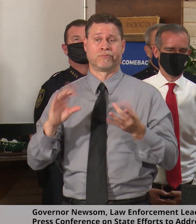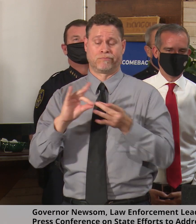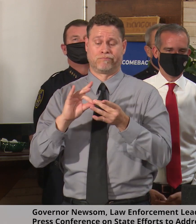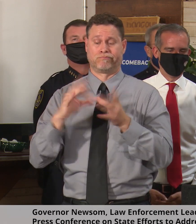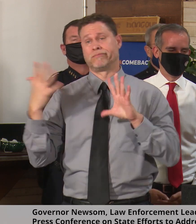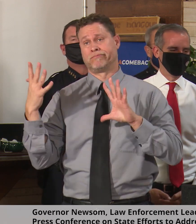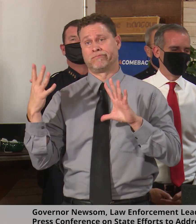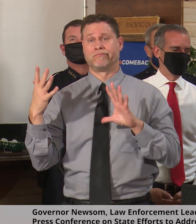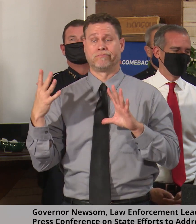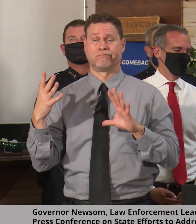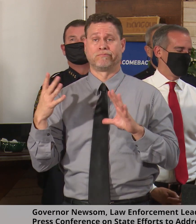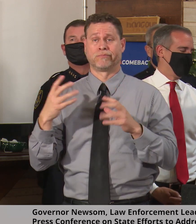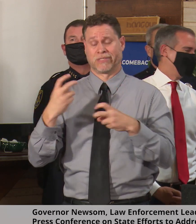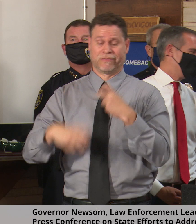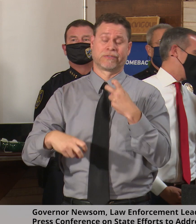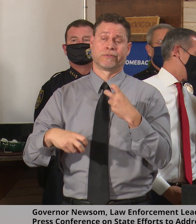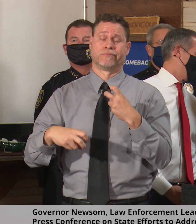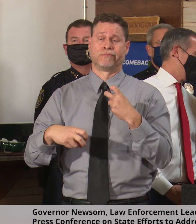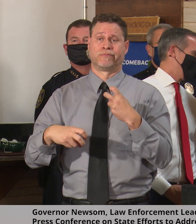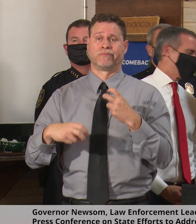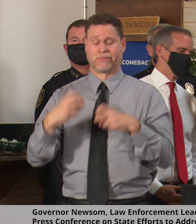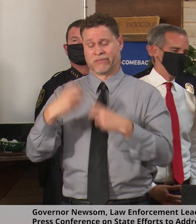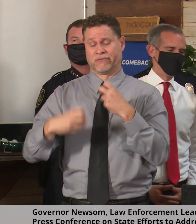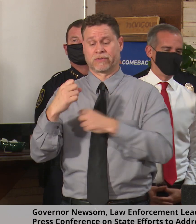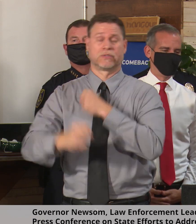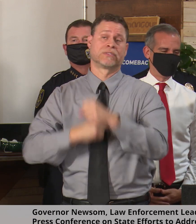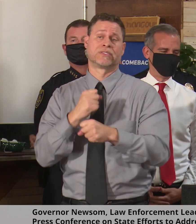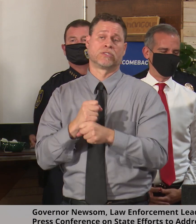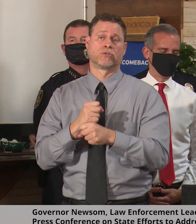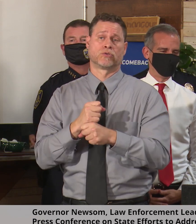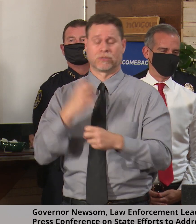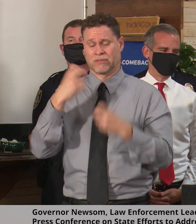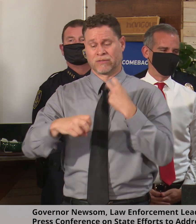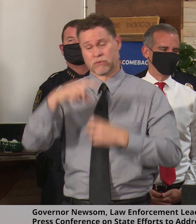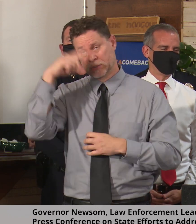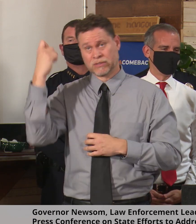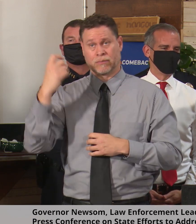and have been difficult, it's been a difficult year. It was a difficult summer last summer and